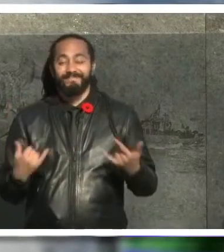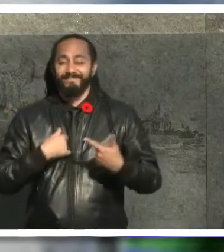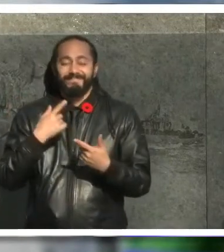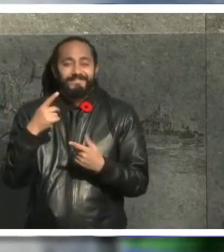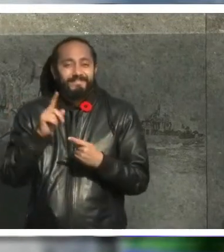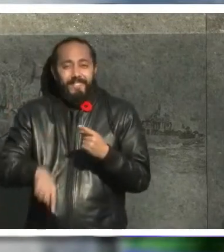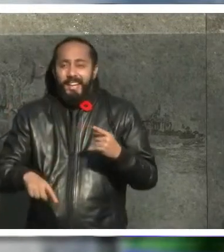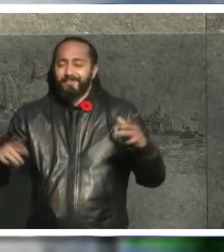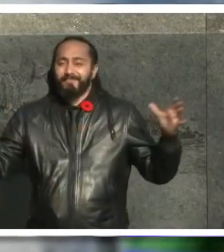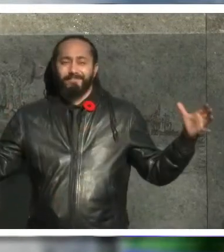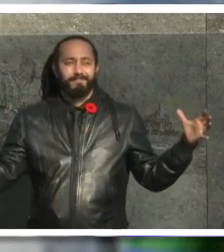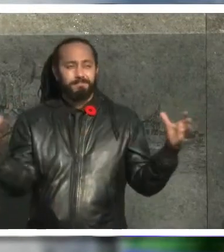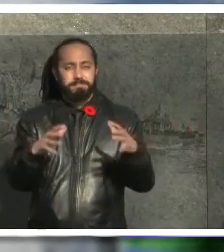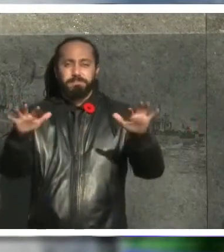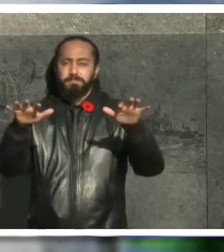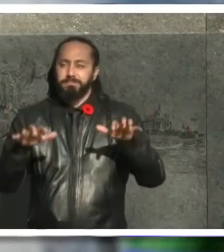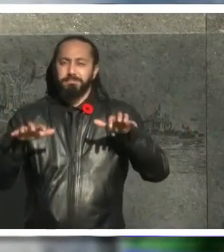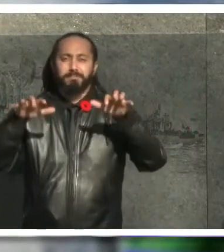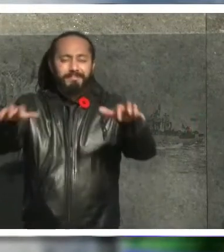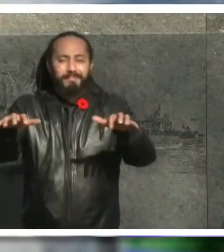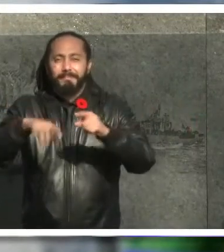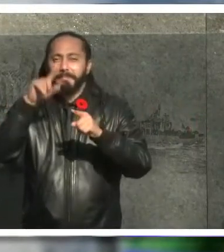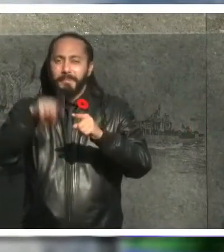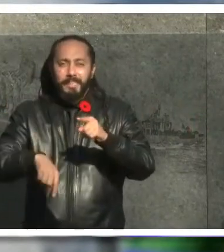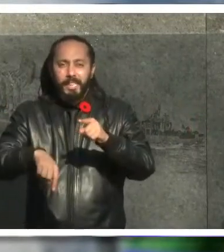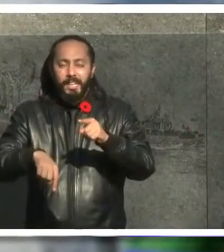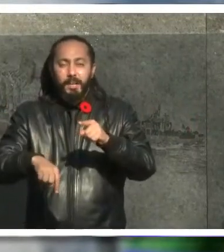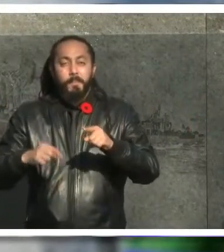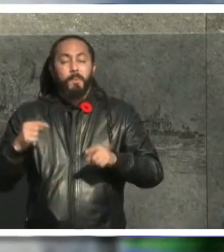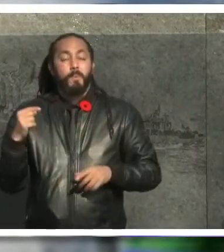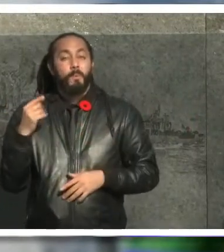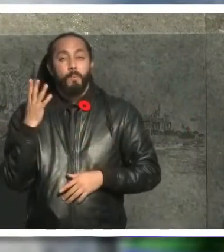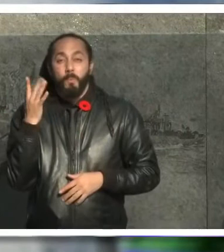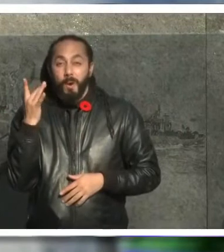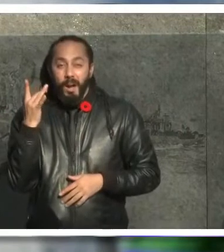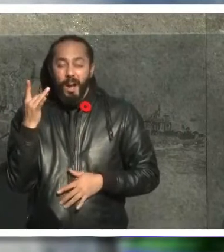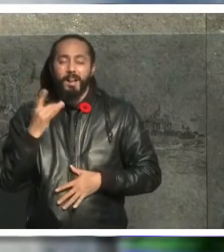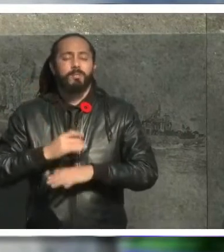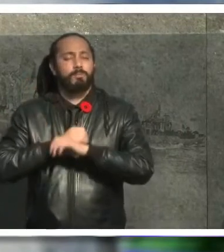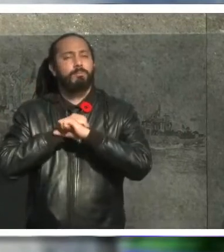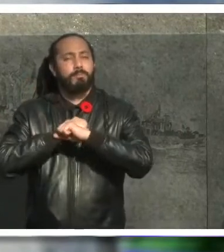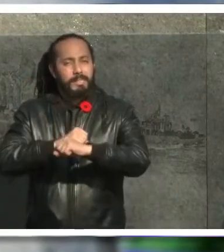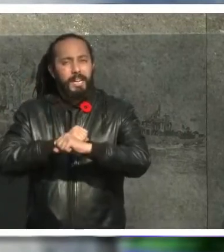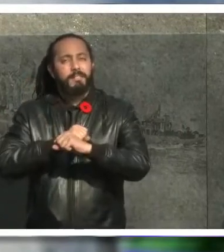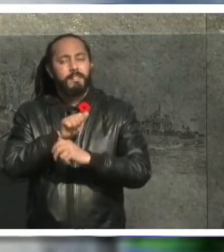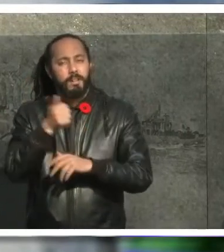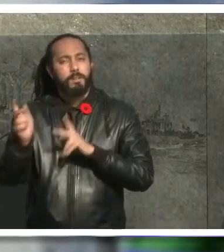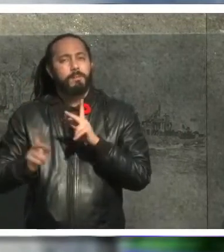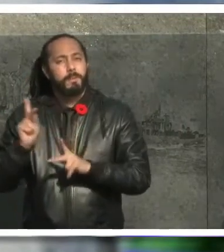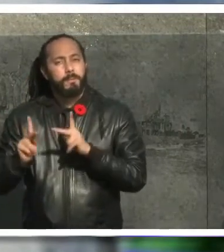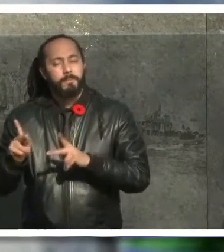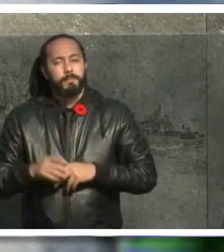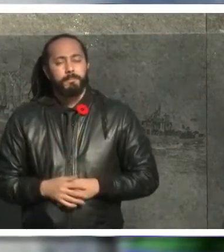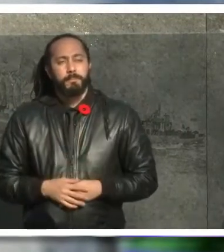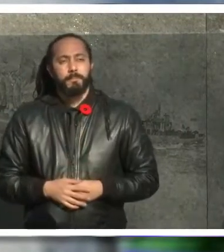together in large numbers. We do so to protect others. It is a small but important gesture